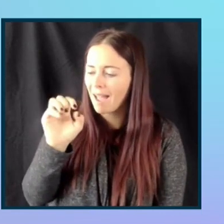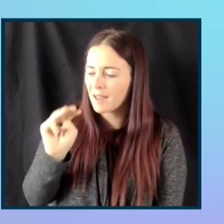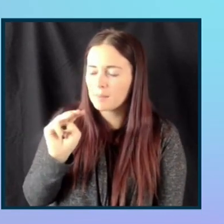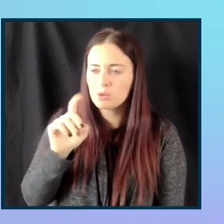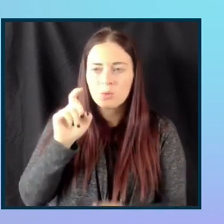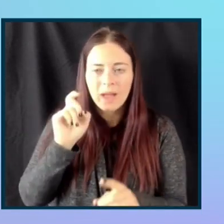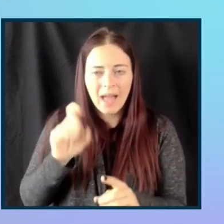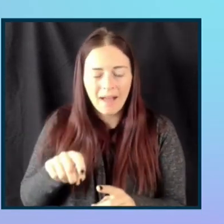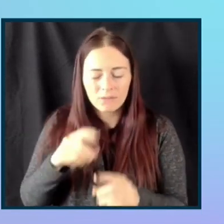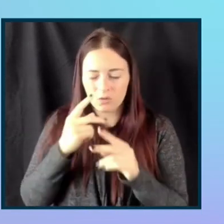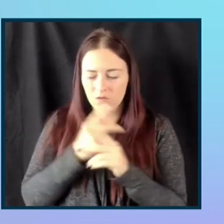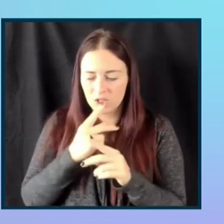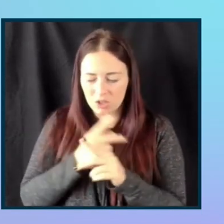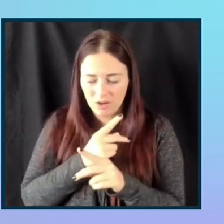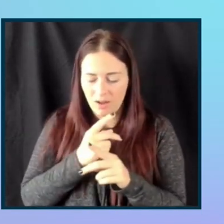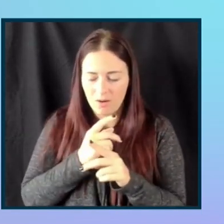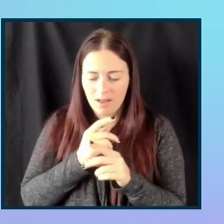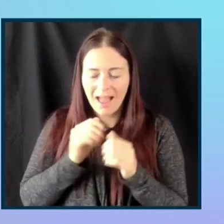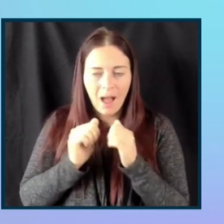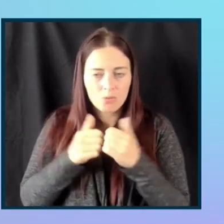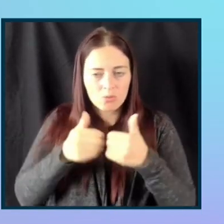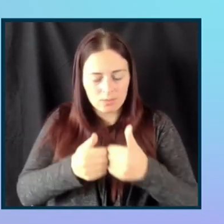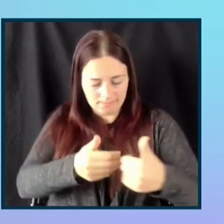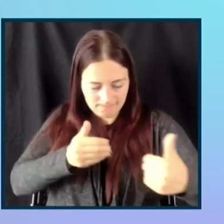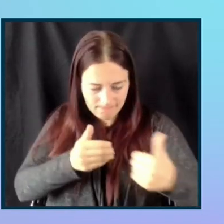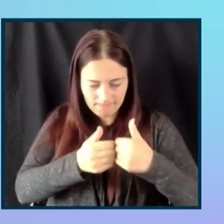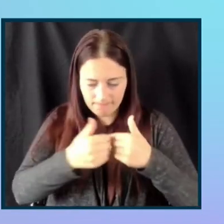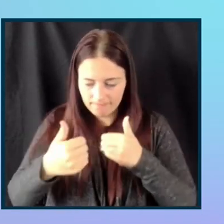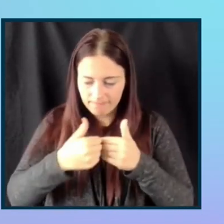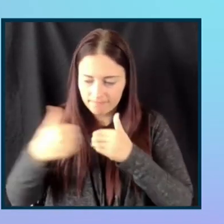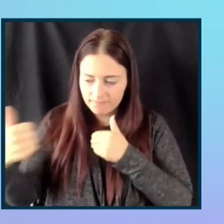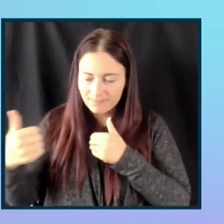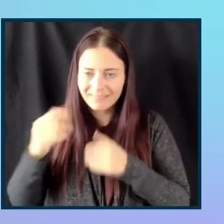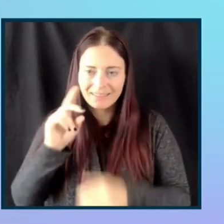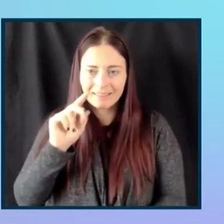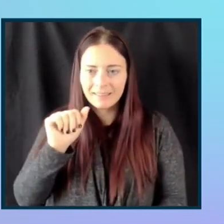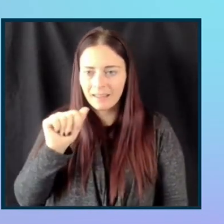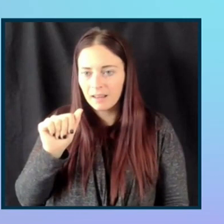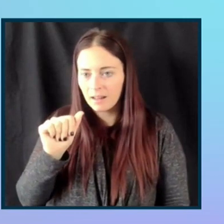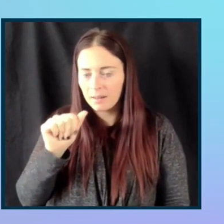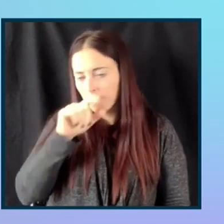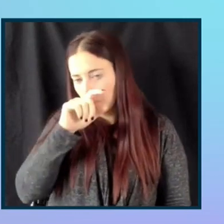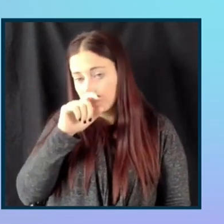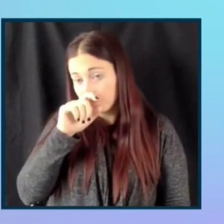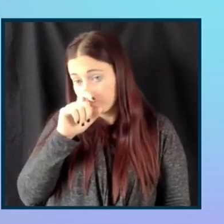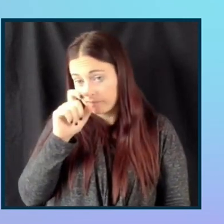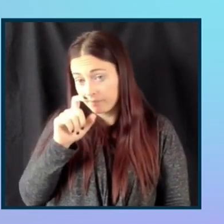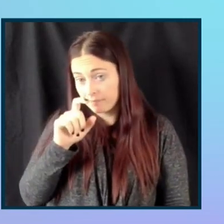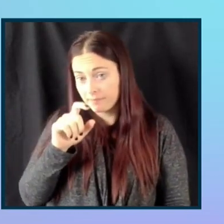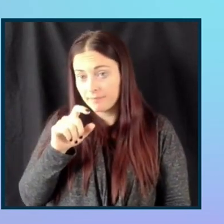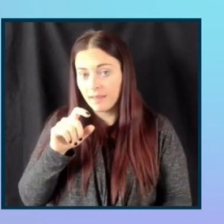across the course of whatever collection. The tickets themselves will lead to trends.